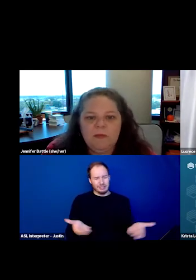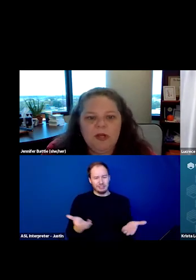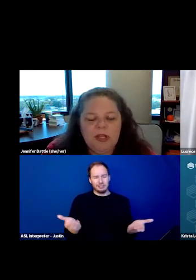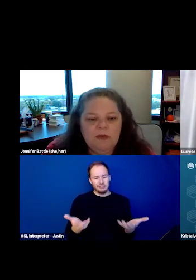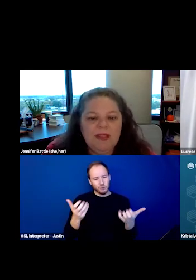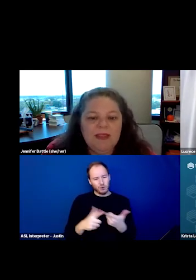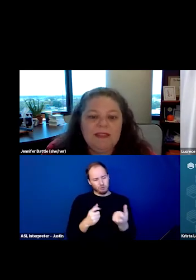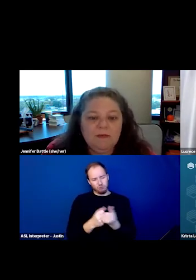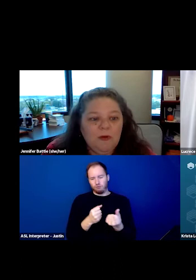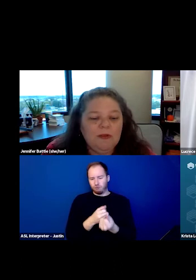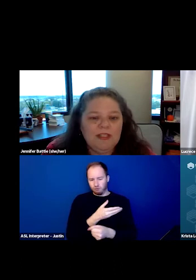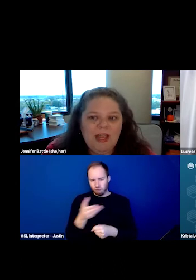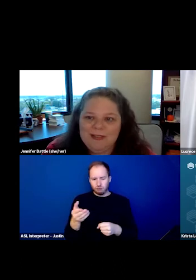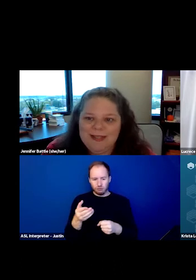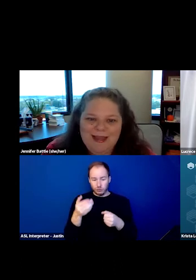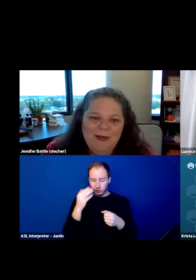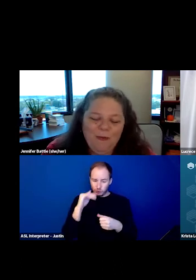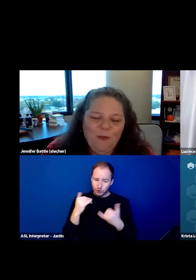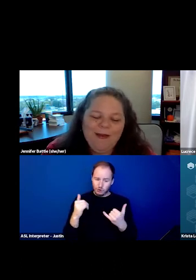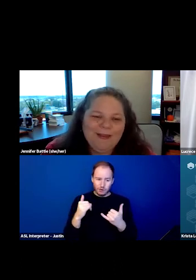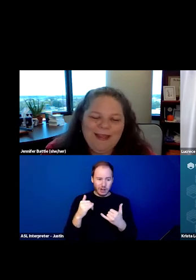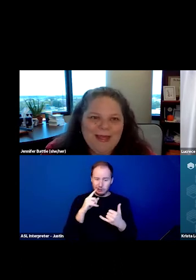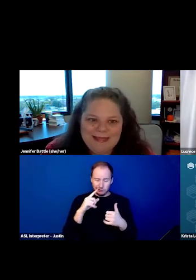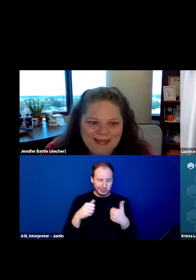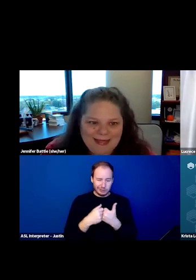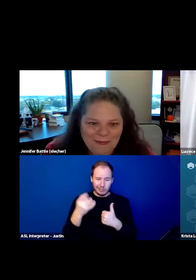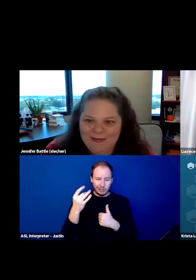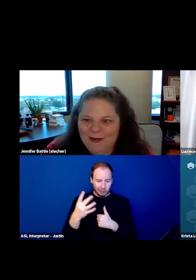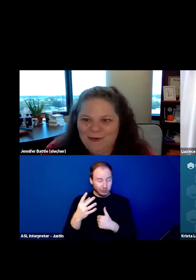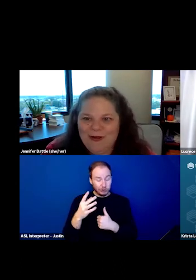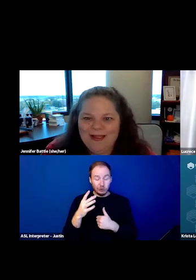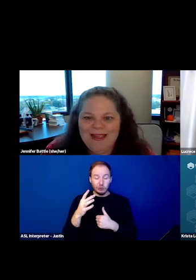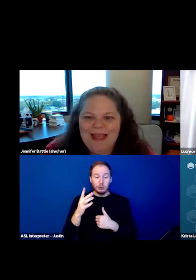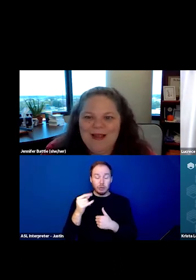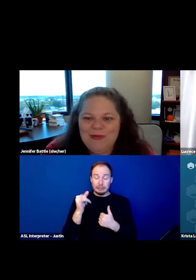to support you in this difficult, and challenging, yet wildly amazing ride that we're on